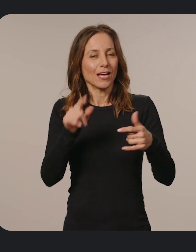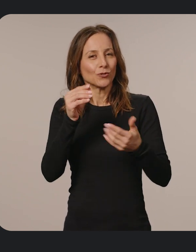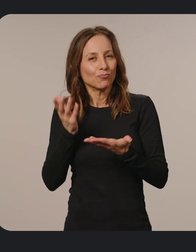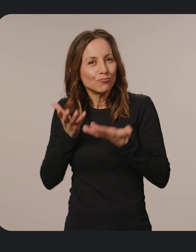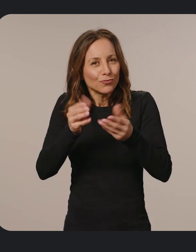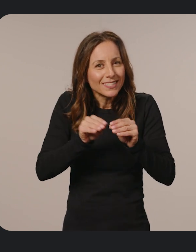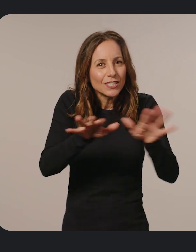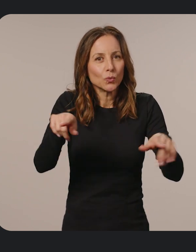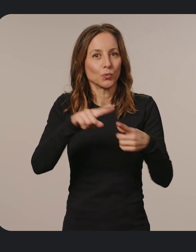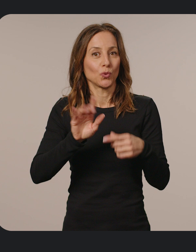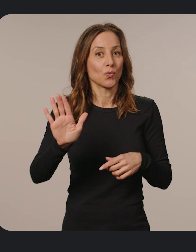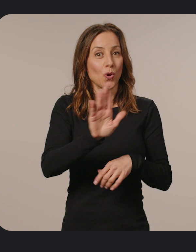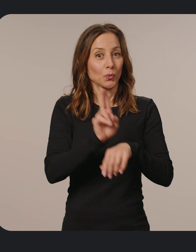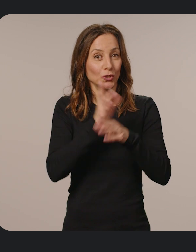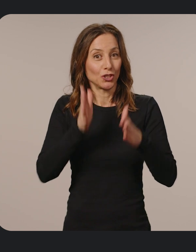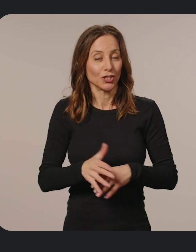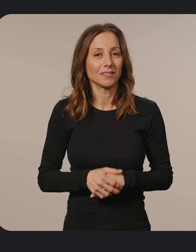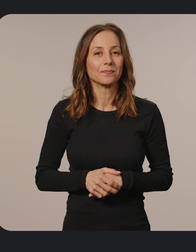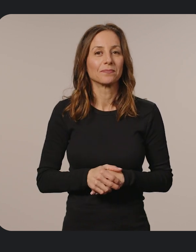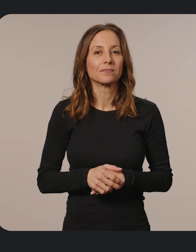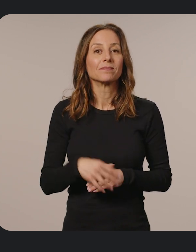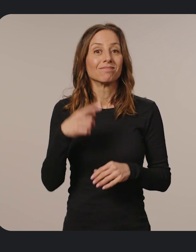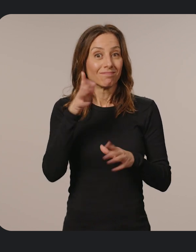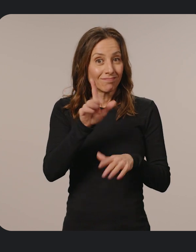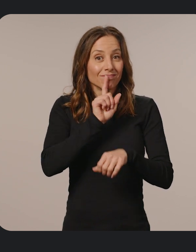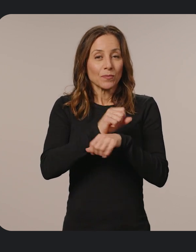It's leveraging all of Play to bring you to your users.